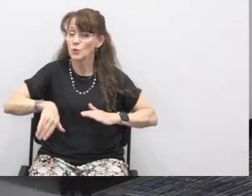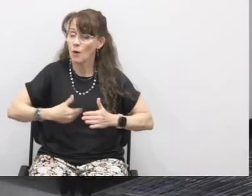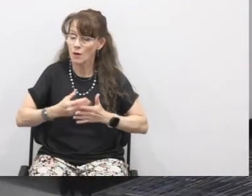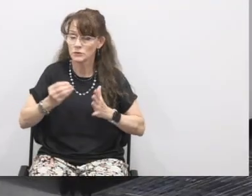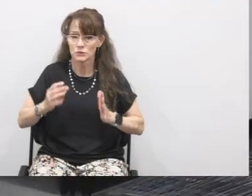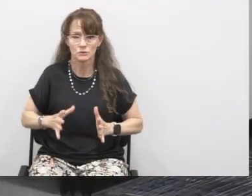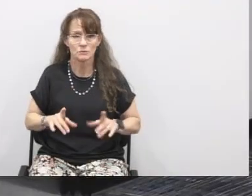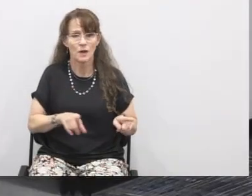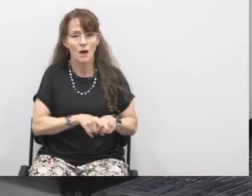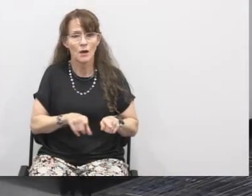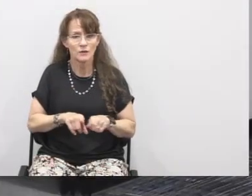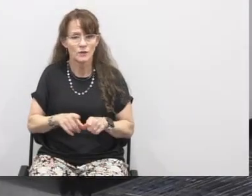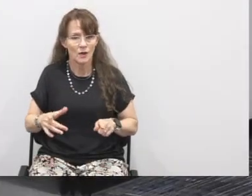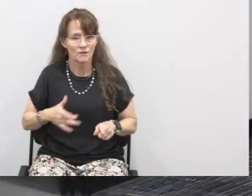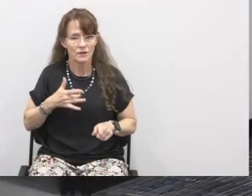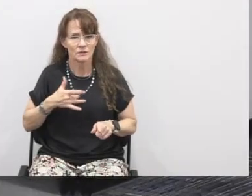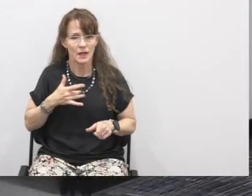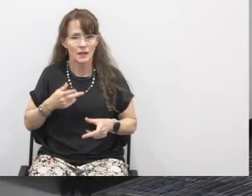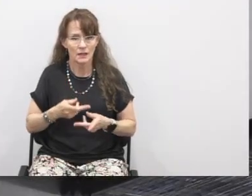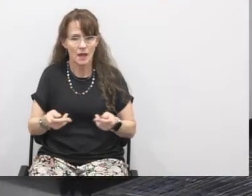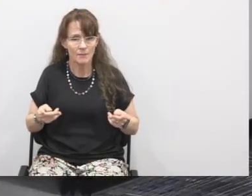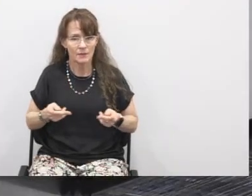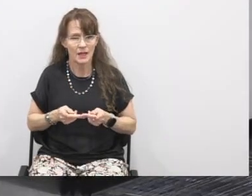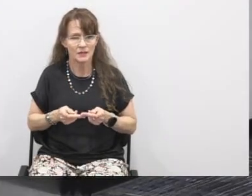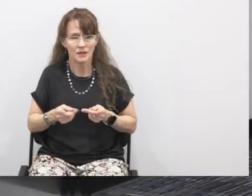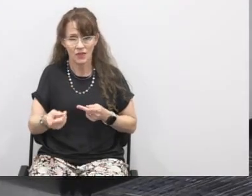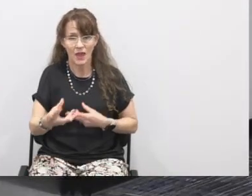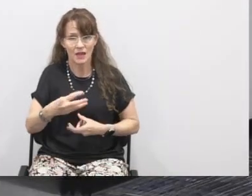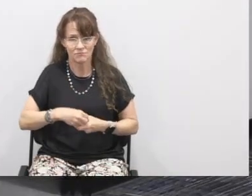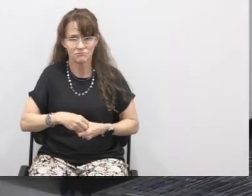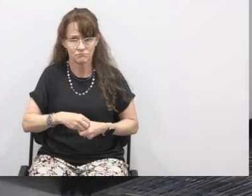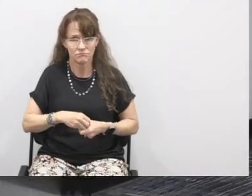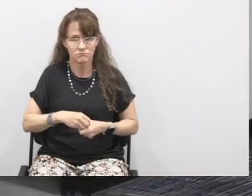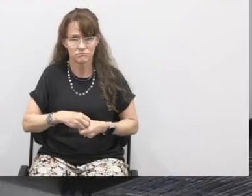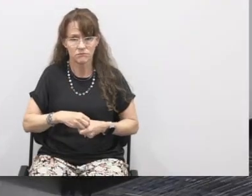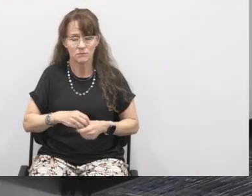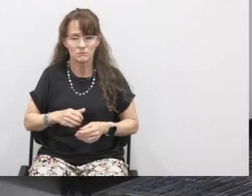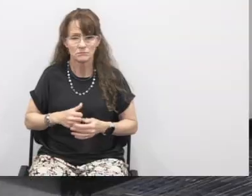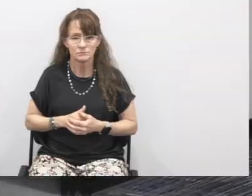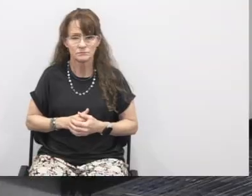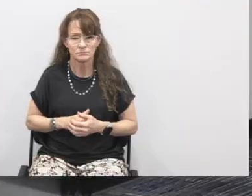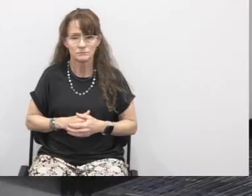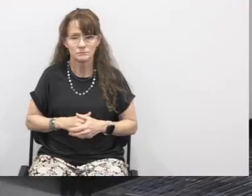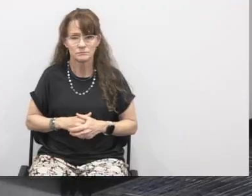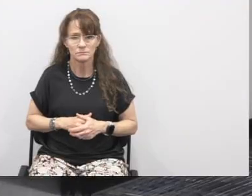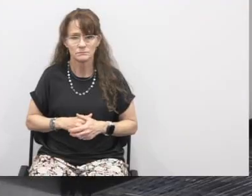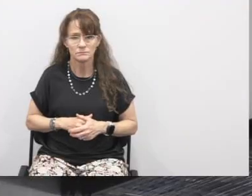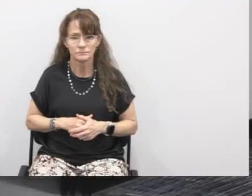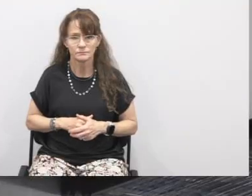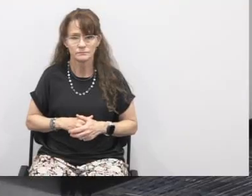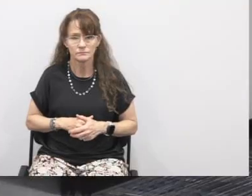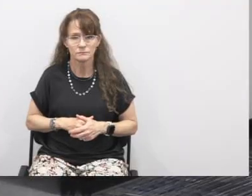but it also feels like a space where they feel belonged as well. And as I also wanted to say too is that